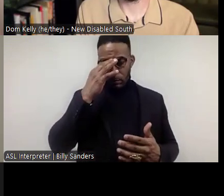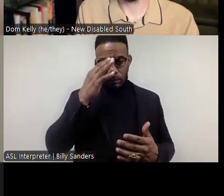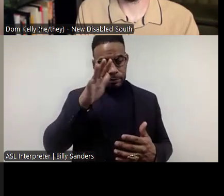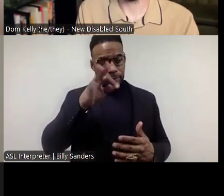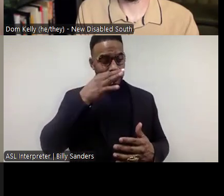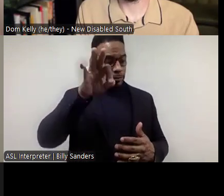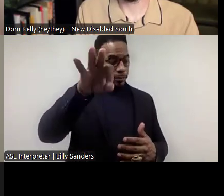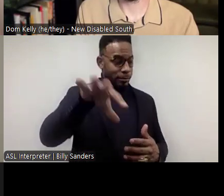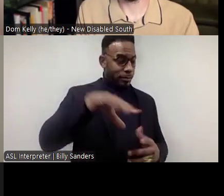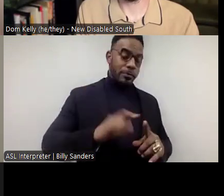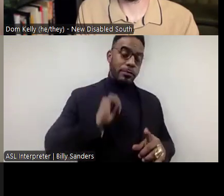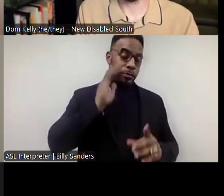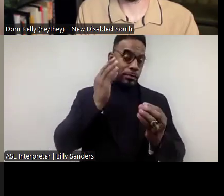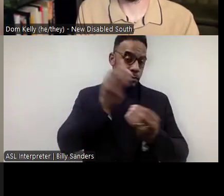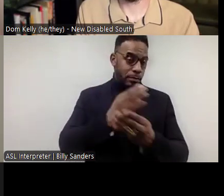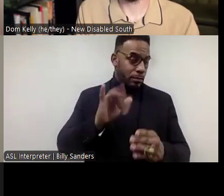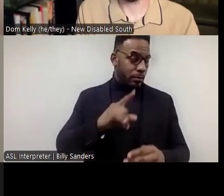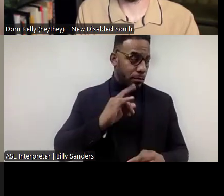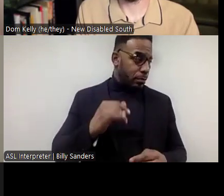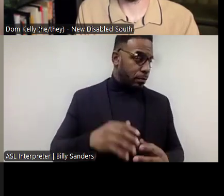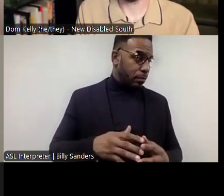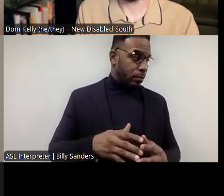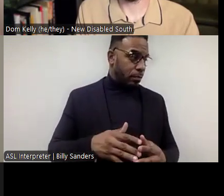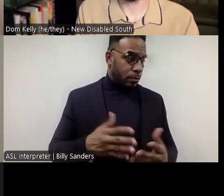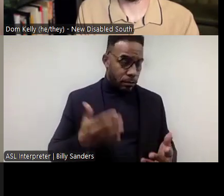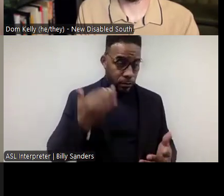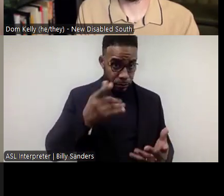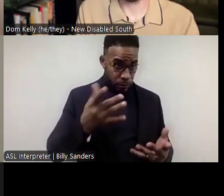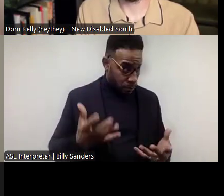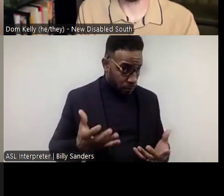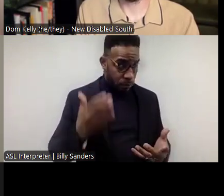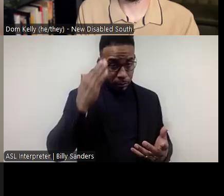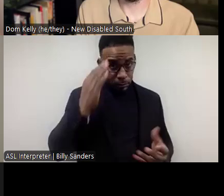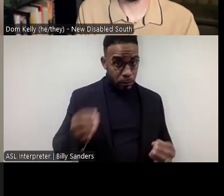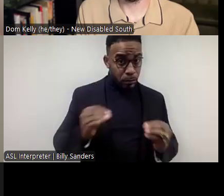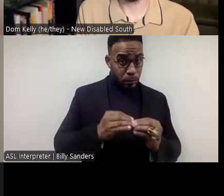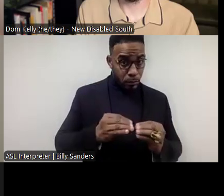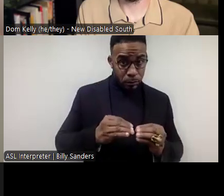I'm going to leave it at that,